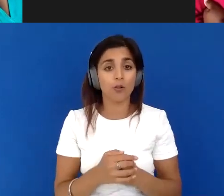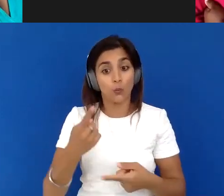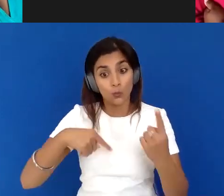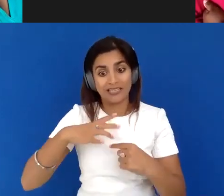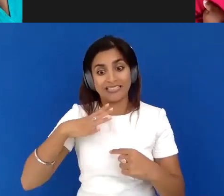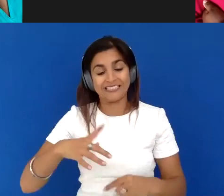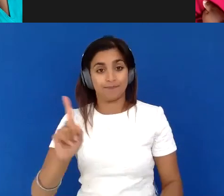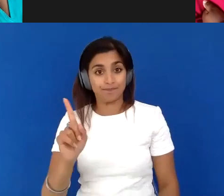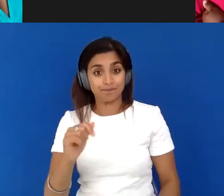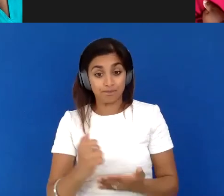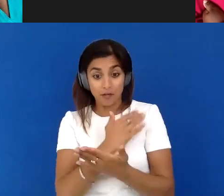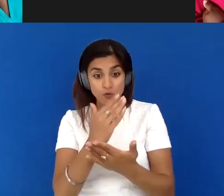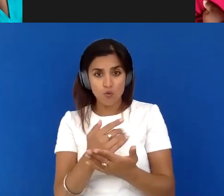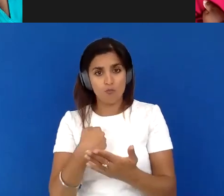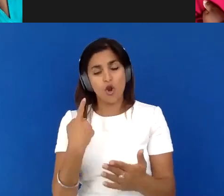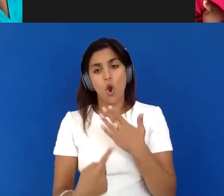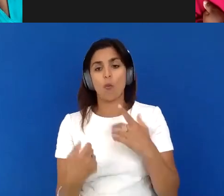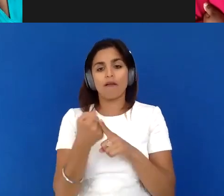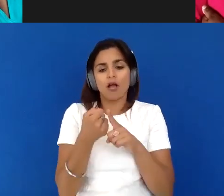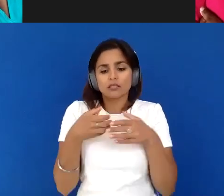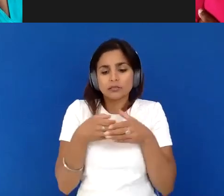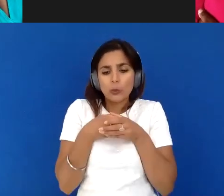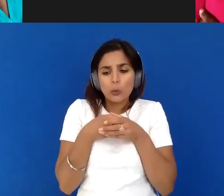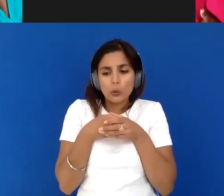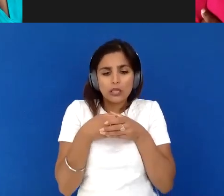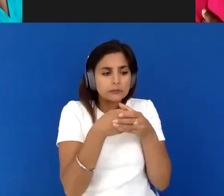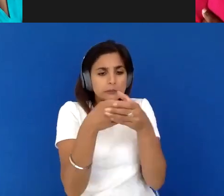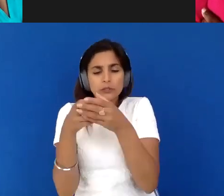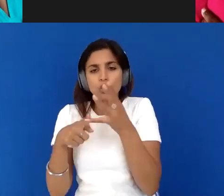these fights in little silence that were not being myopic but just trying to look